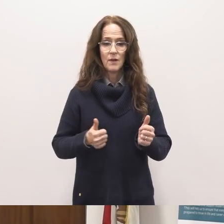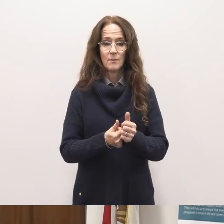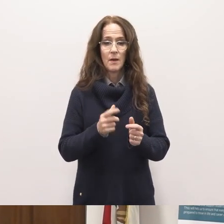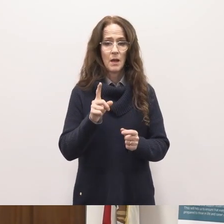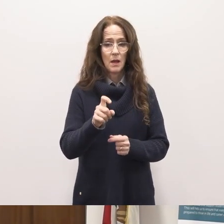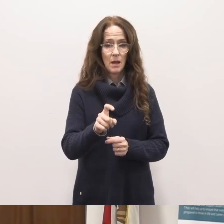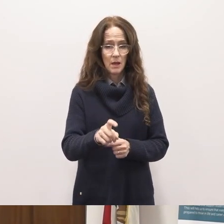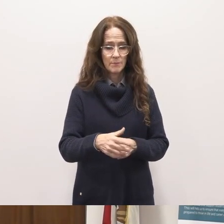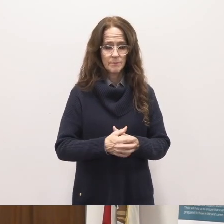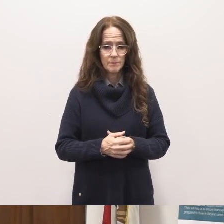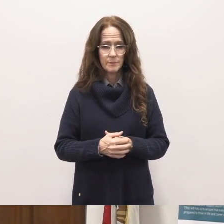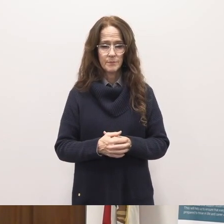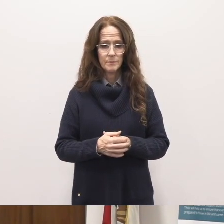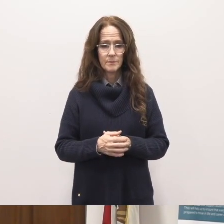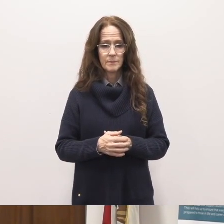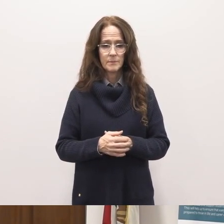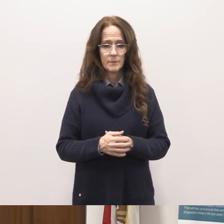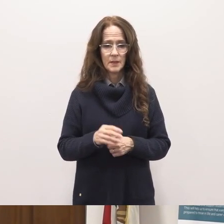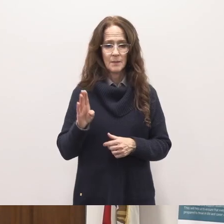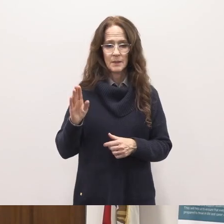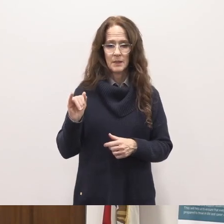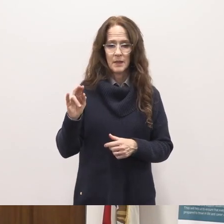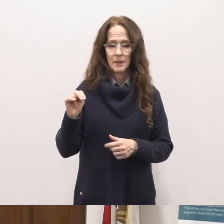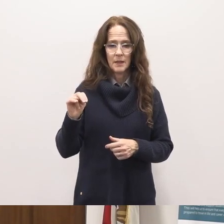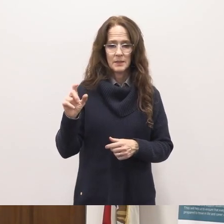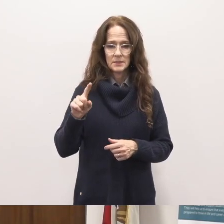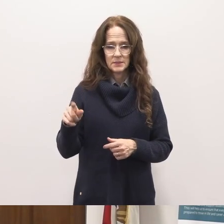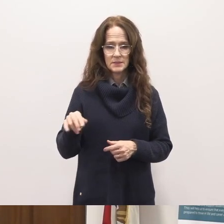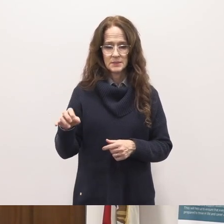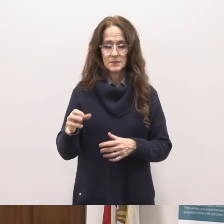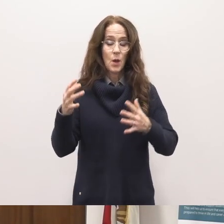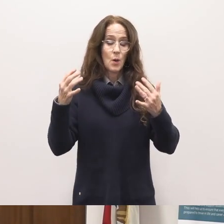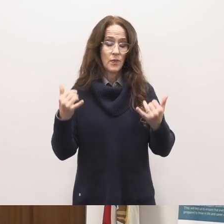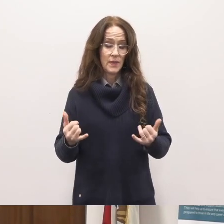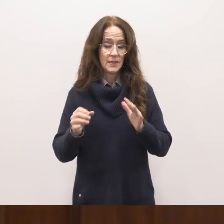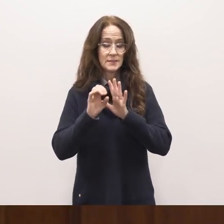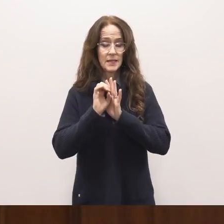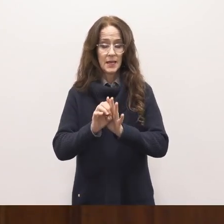So in this case, this example, we would see,